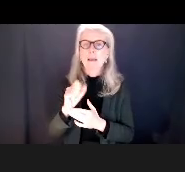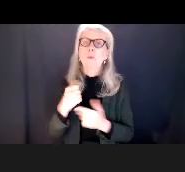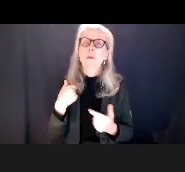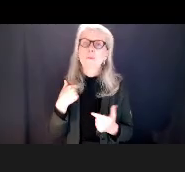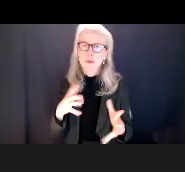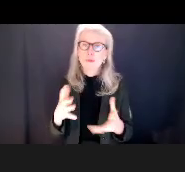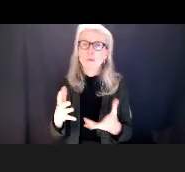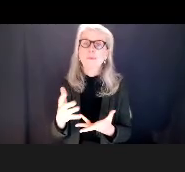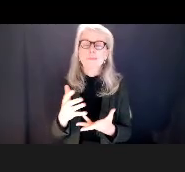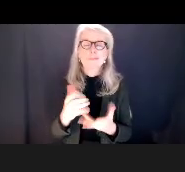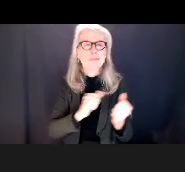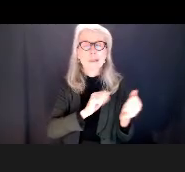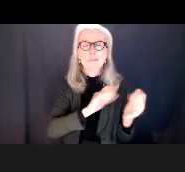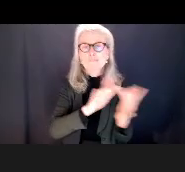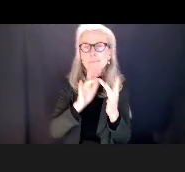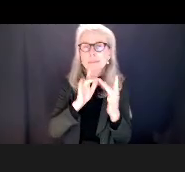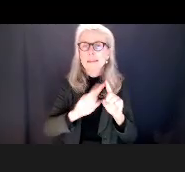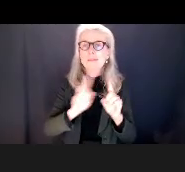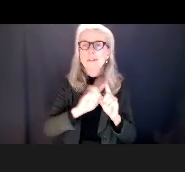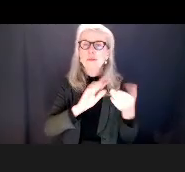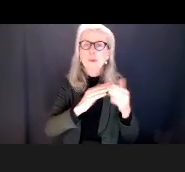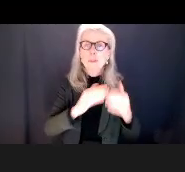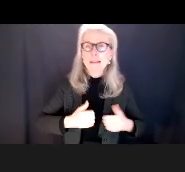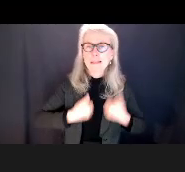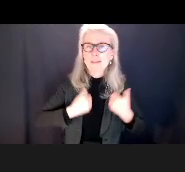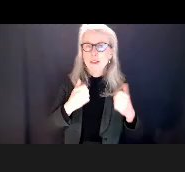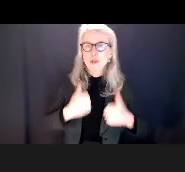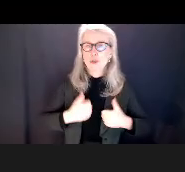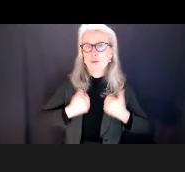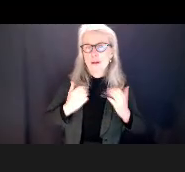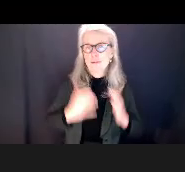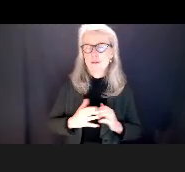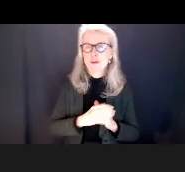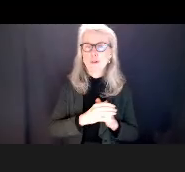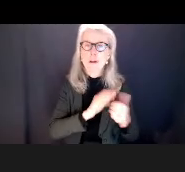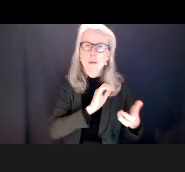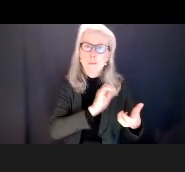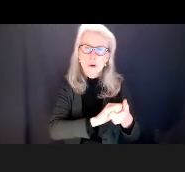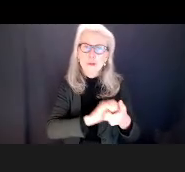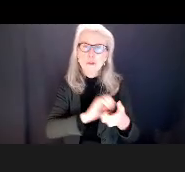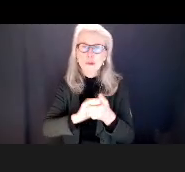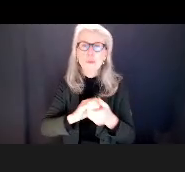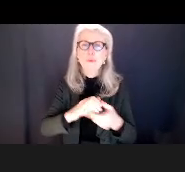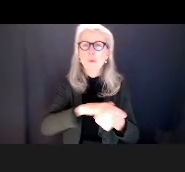community living service providers uh in a a partnership with a local agency.